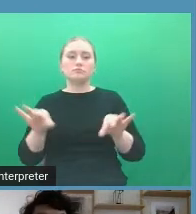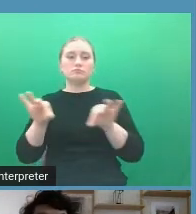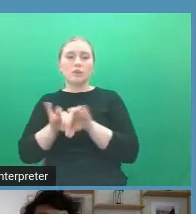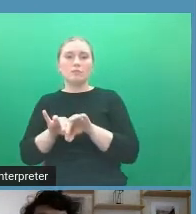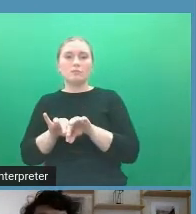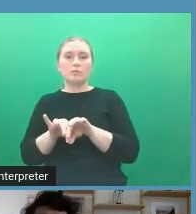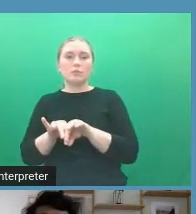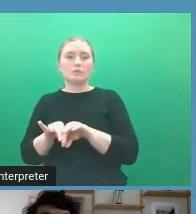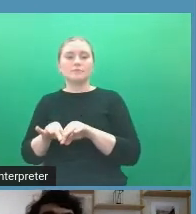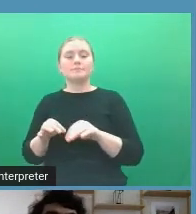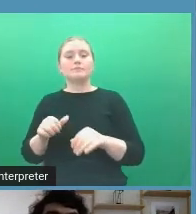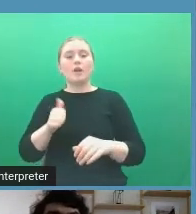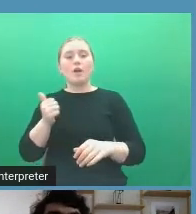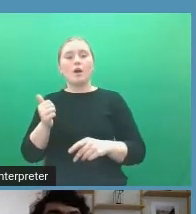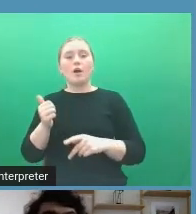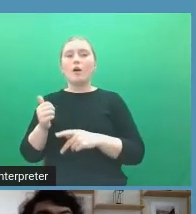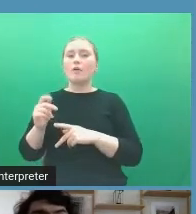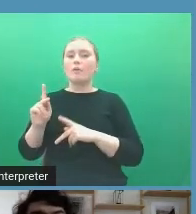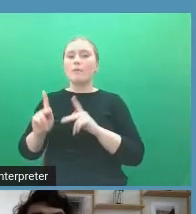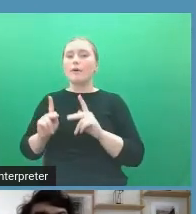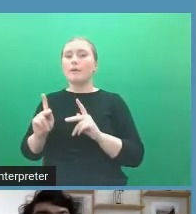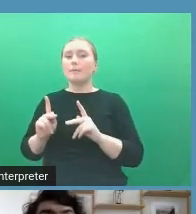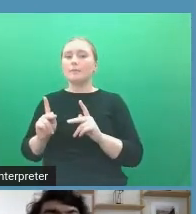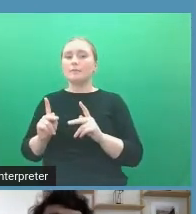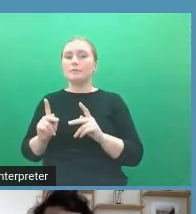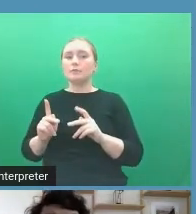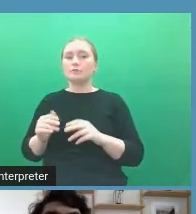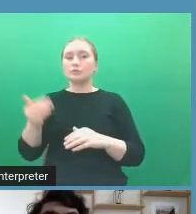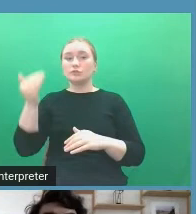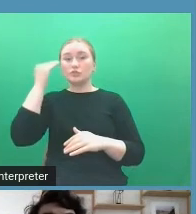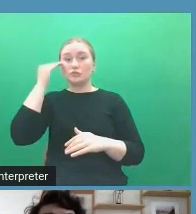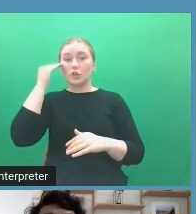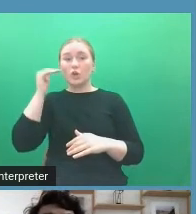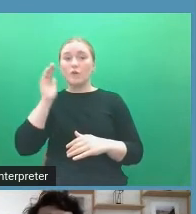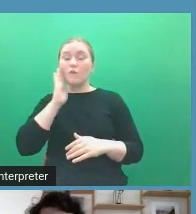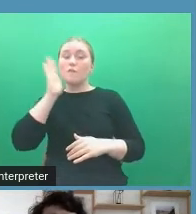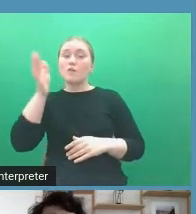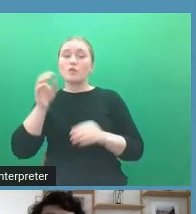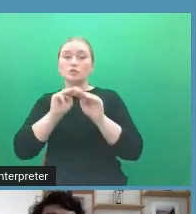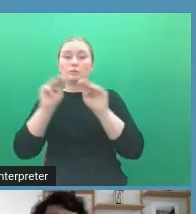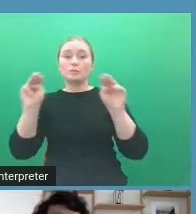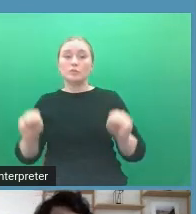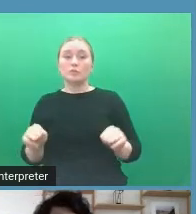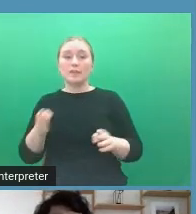the public, but it's also helpful to future museum professionals right because that is an additional